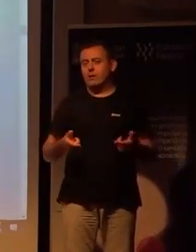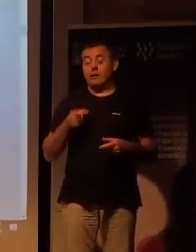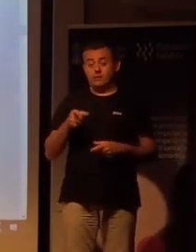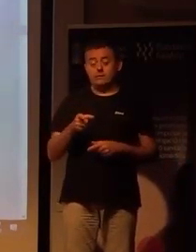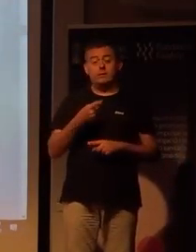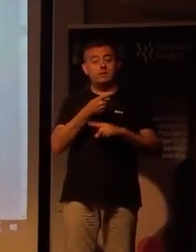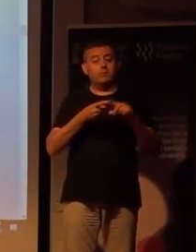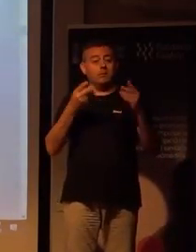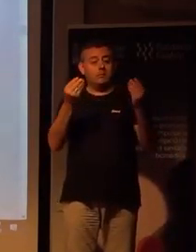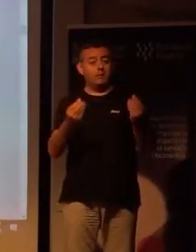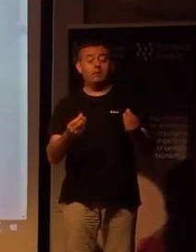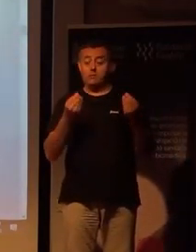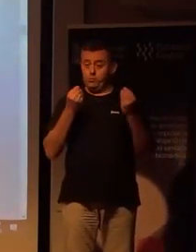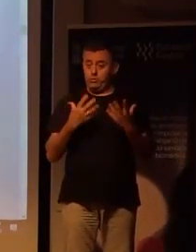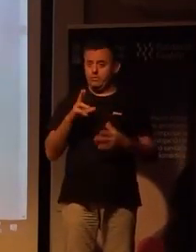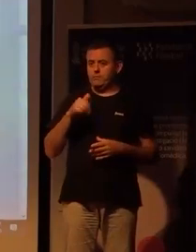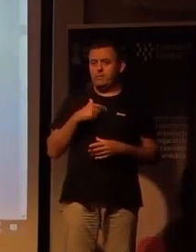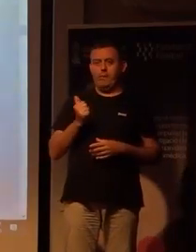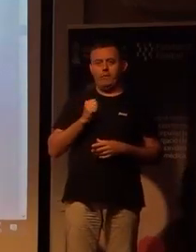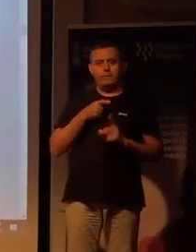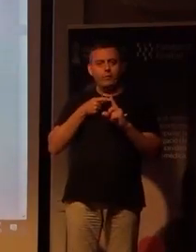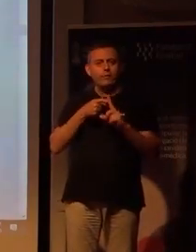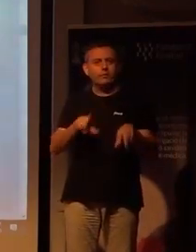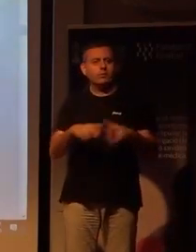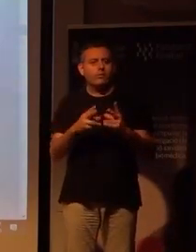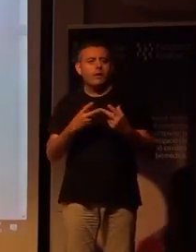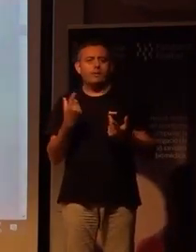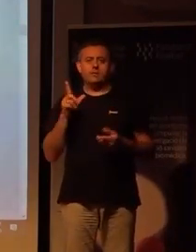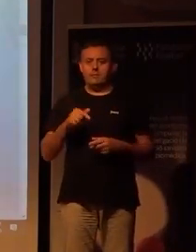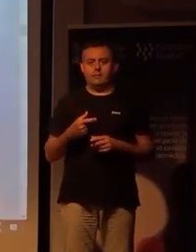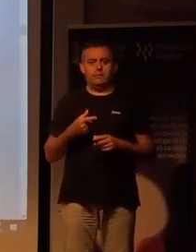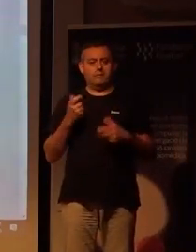but also for achieving all types of social objectives and improving people’s quality of life.